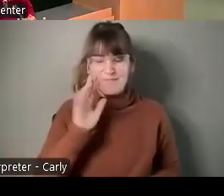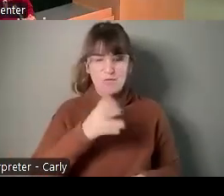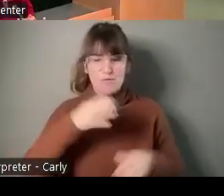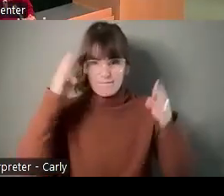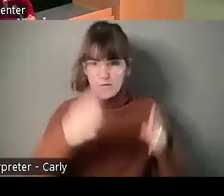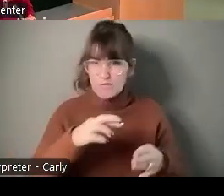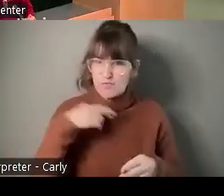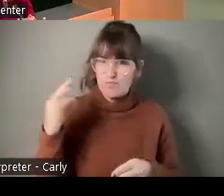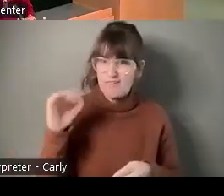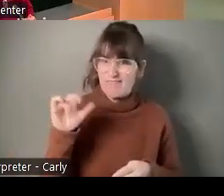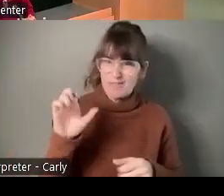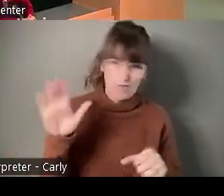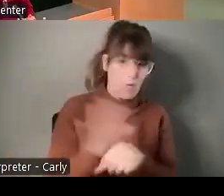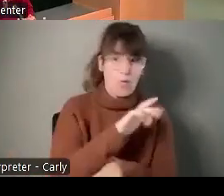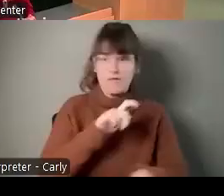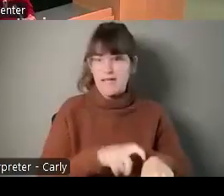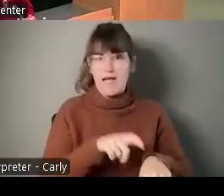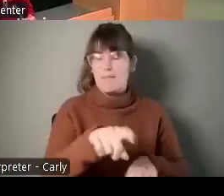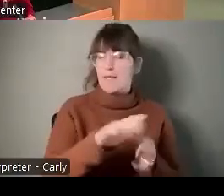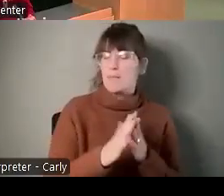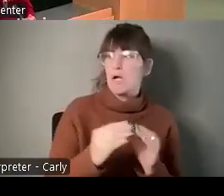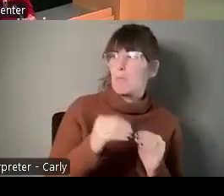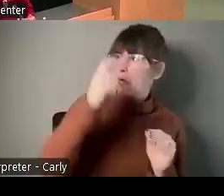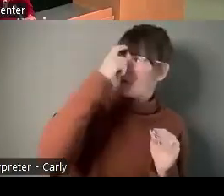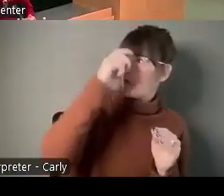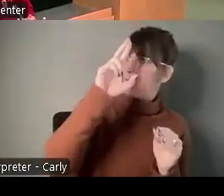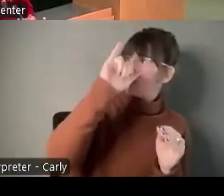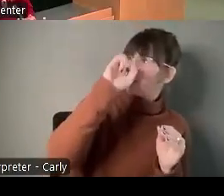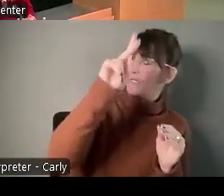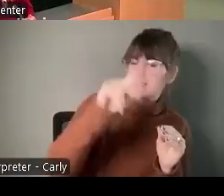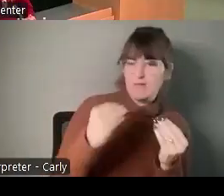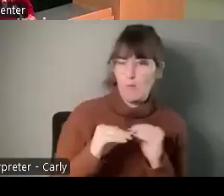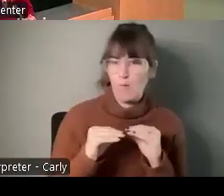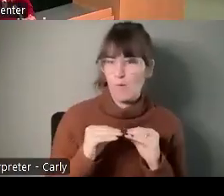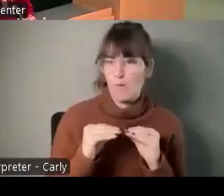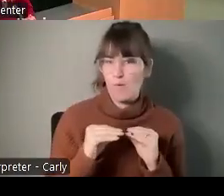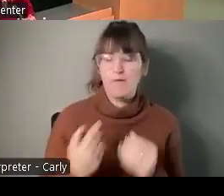factors, that actually I think perpetuates um, the contagion effects. So, we really need to like talk